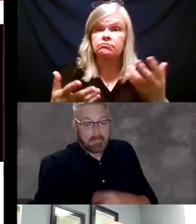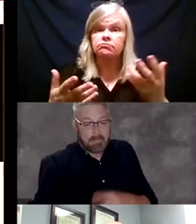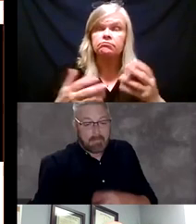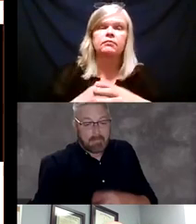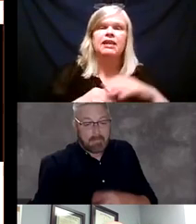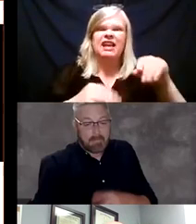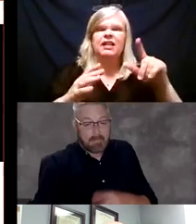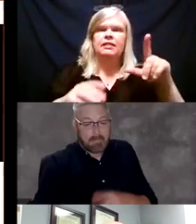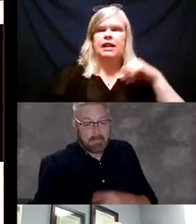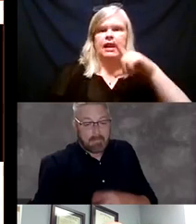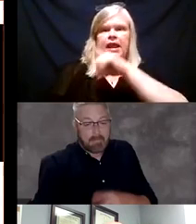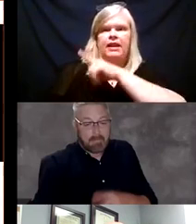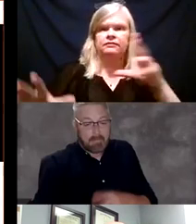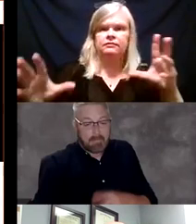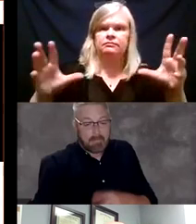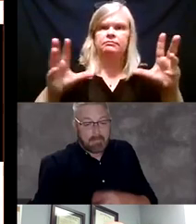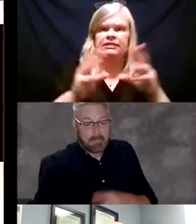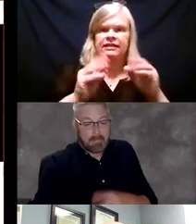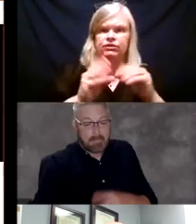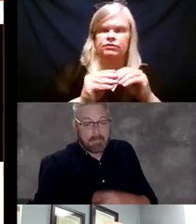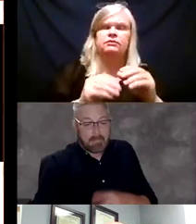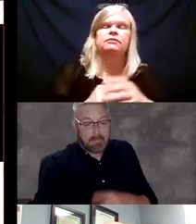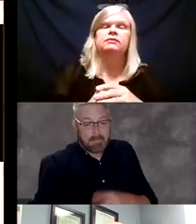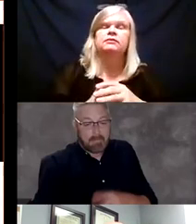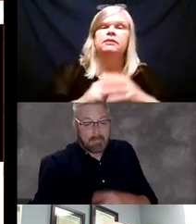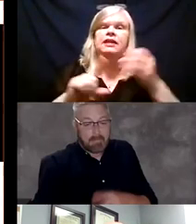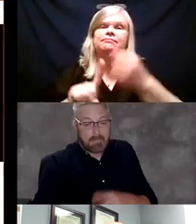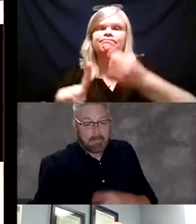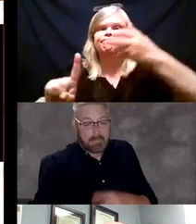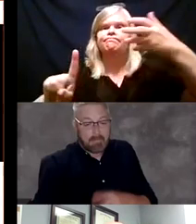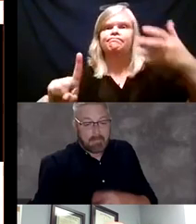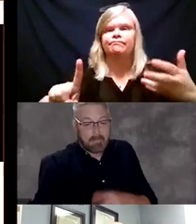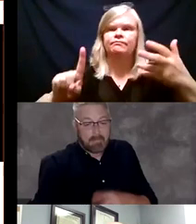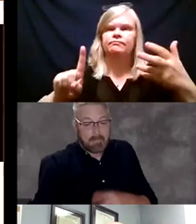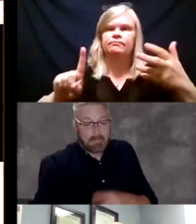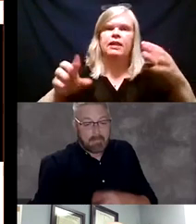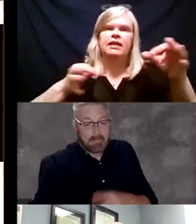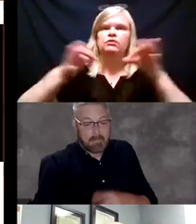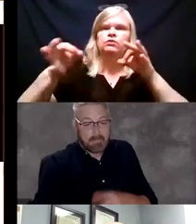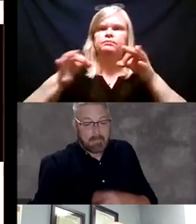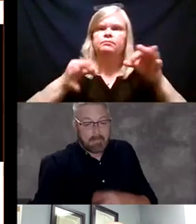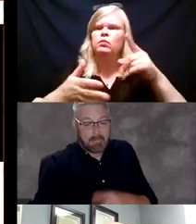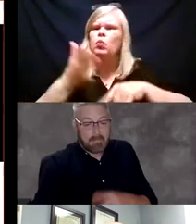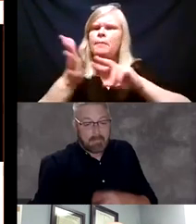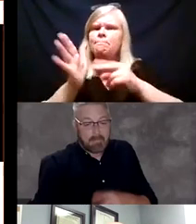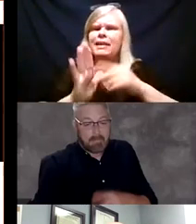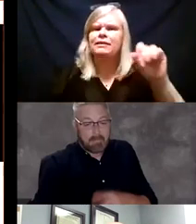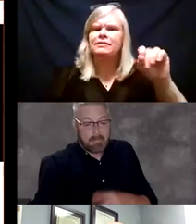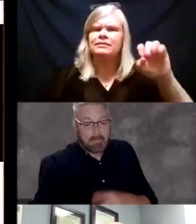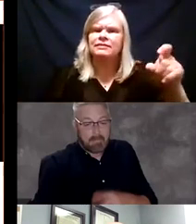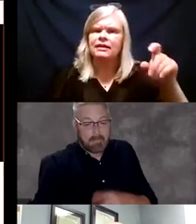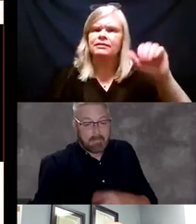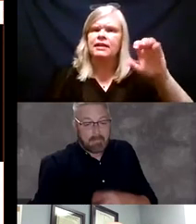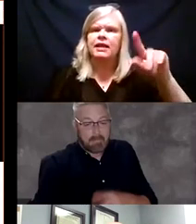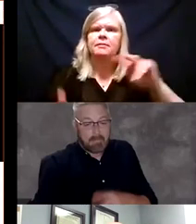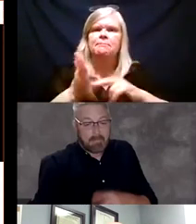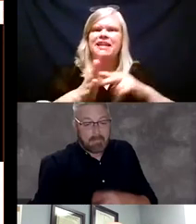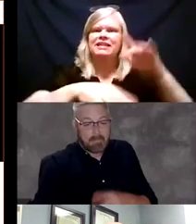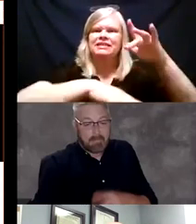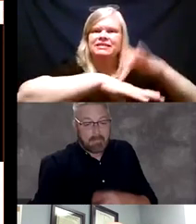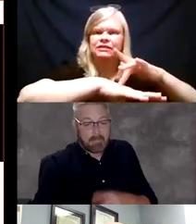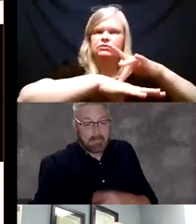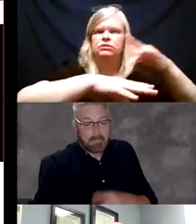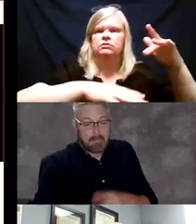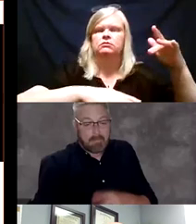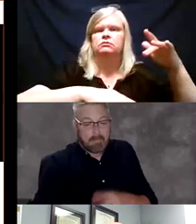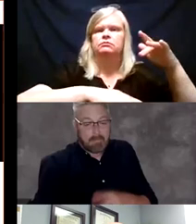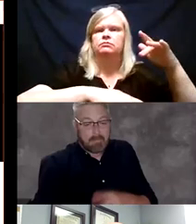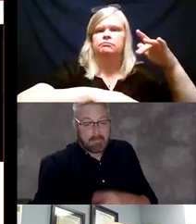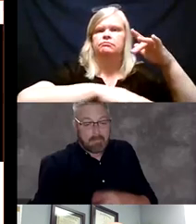SESSION EXPAND THE DEFINITION OF A SEX ACT TO INCLUDE TOUCHING